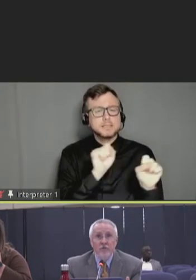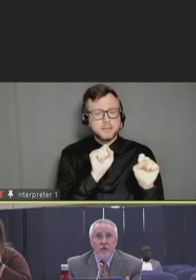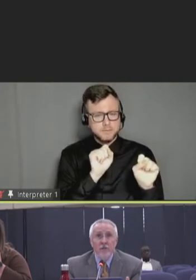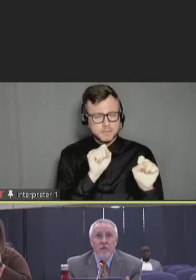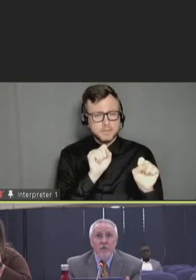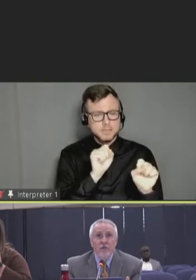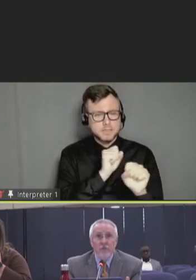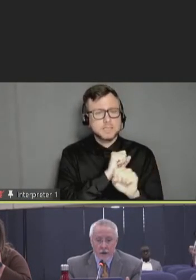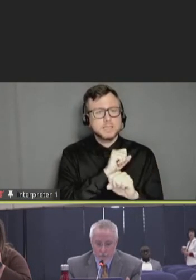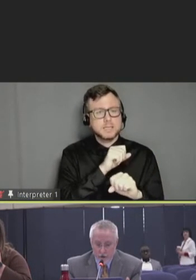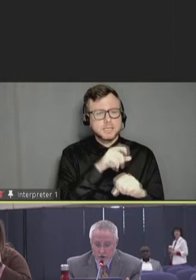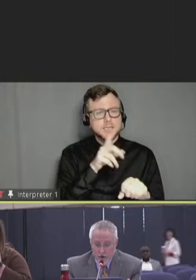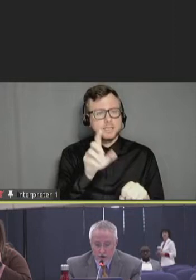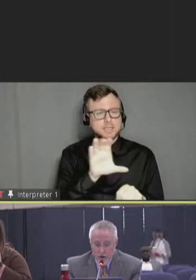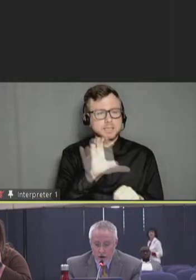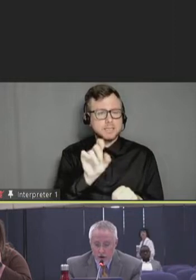or CISA, segment.